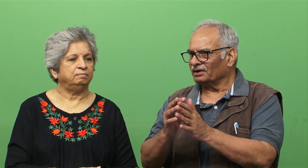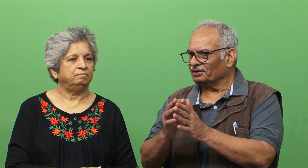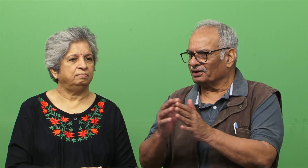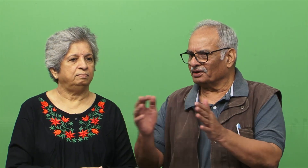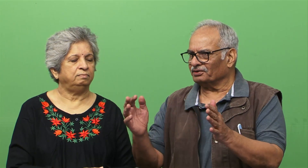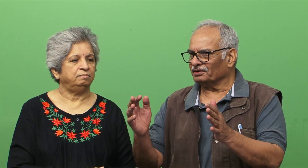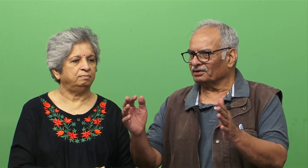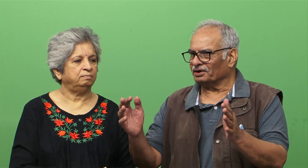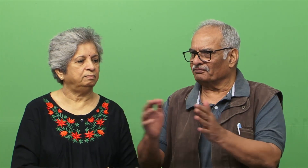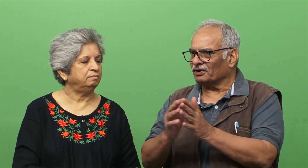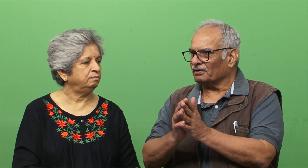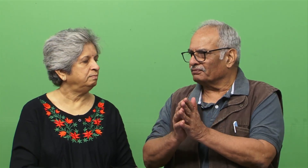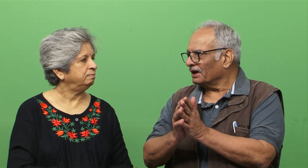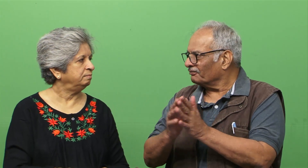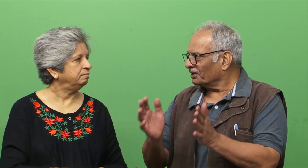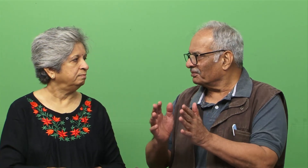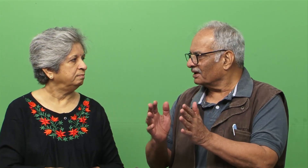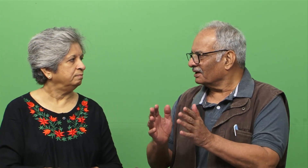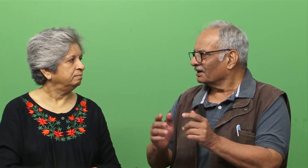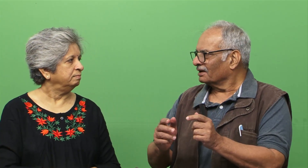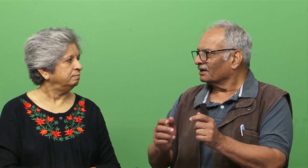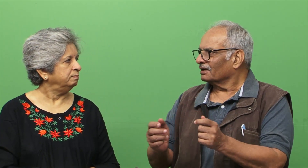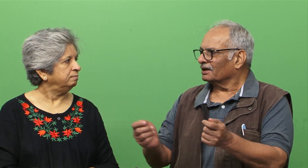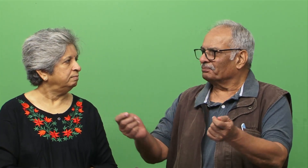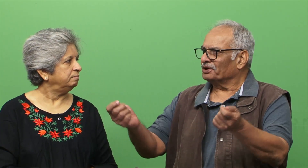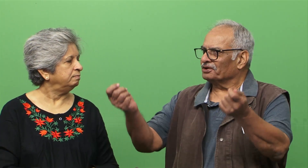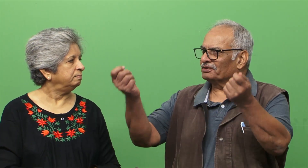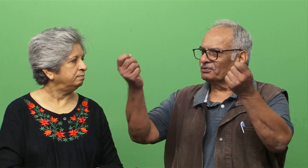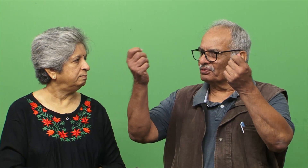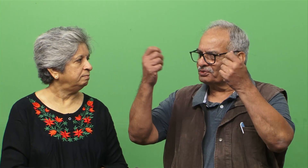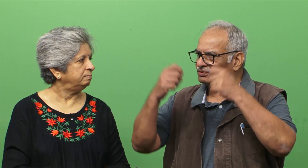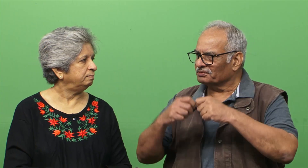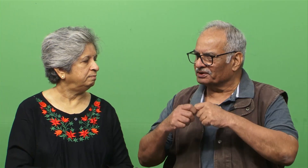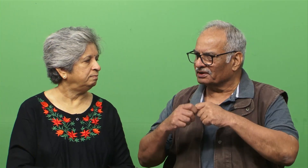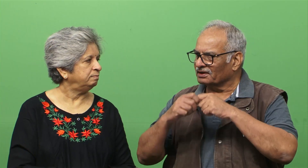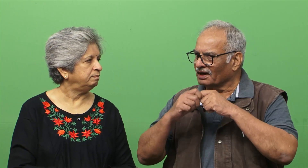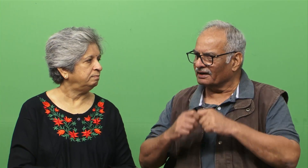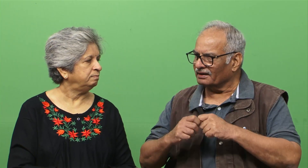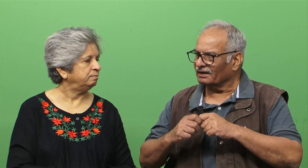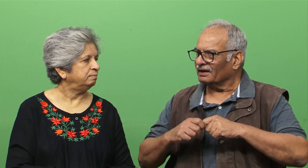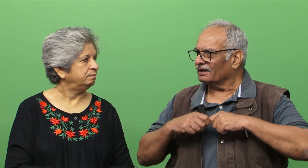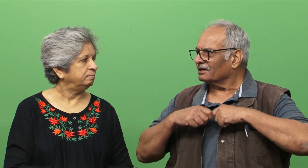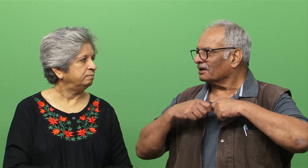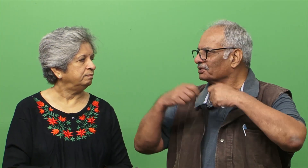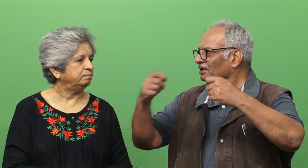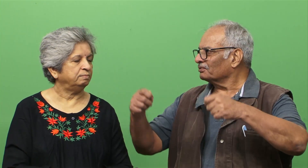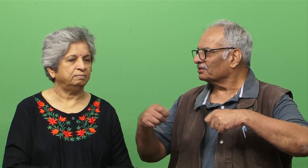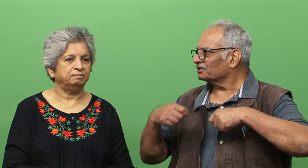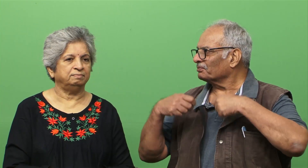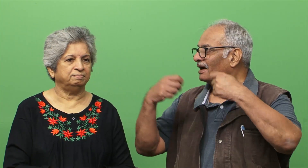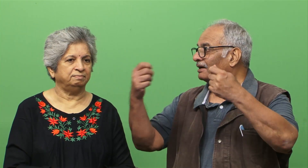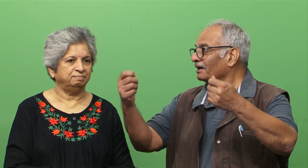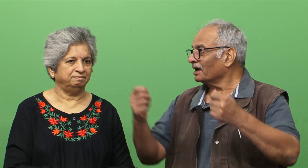integration the teamwork of everybody that patient goes to hospital crying and comes out smiling and